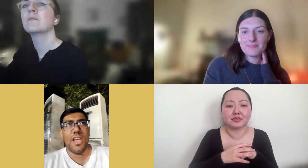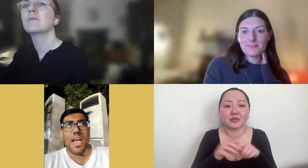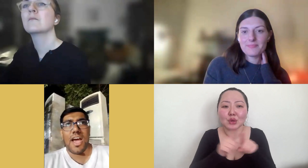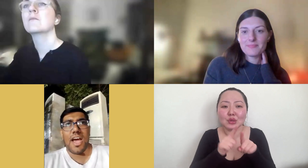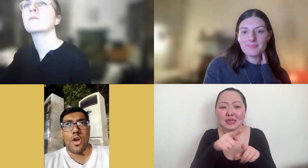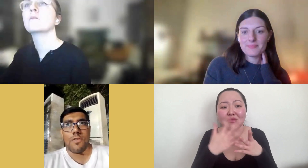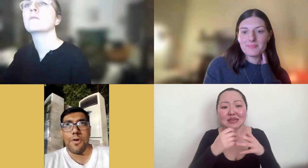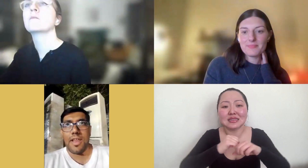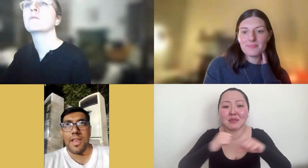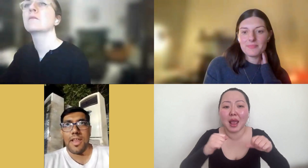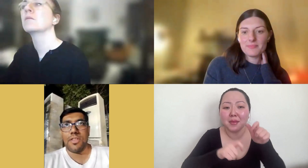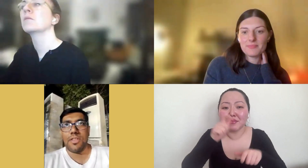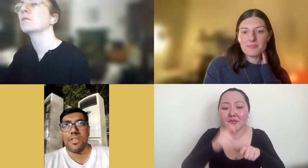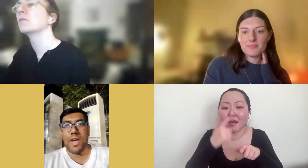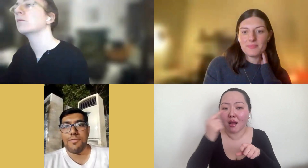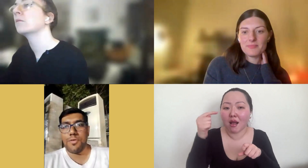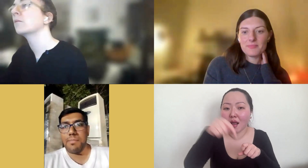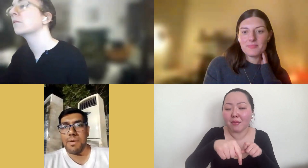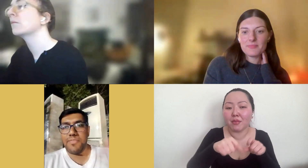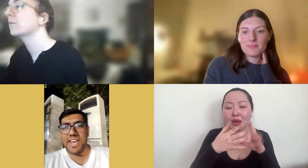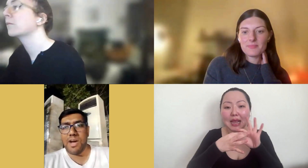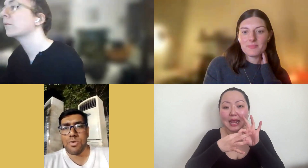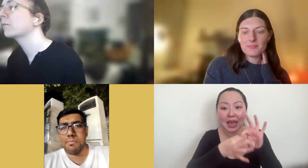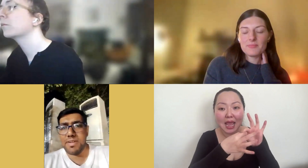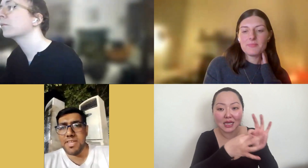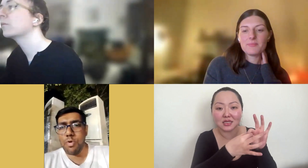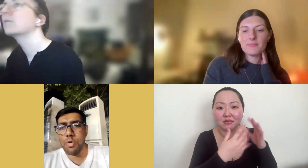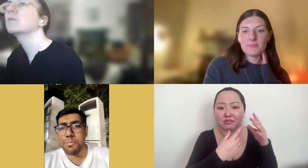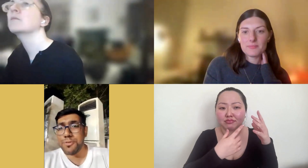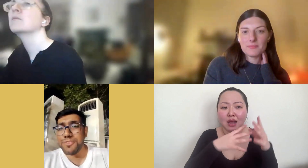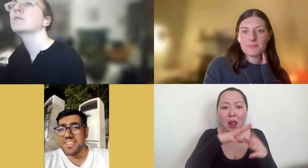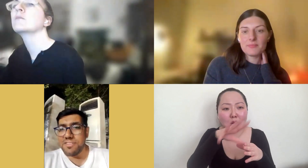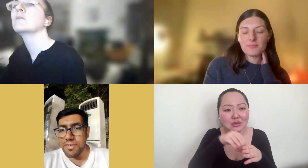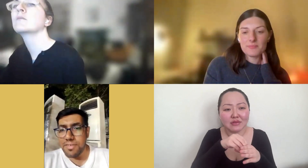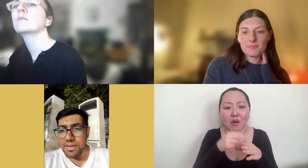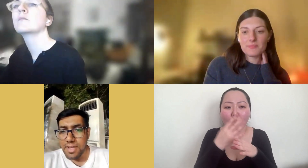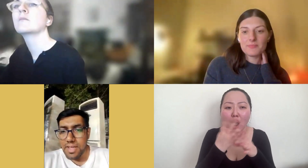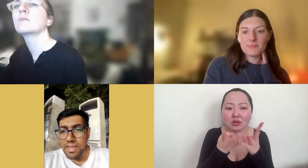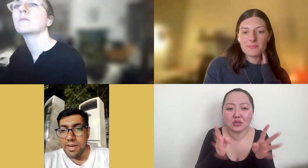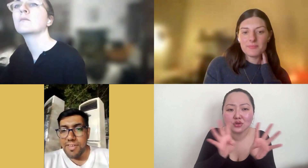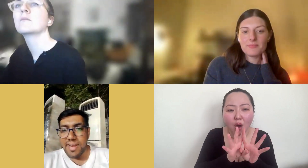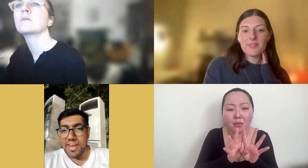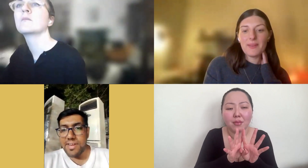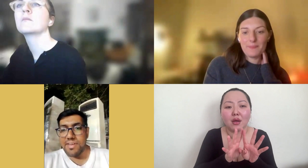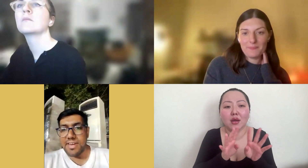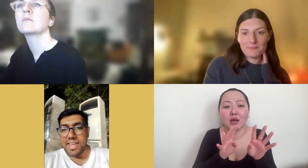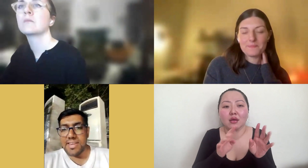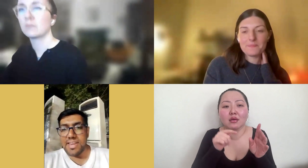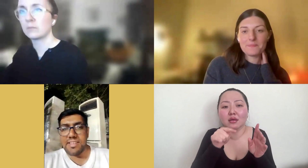that are not for coming up with an outcome, but more process-driven, where everyone can